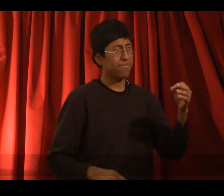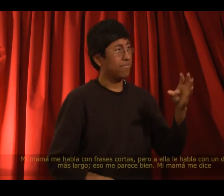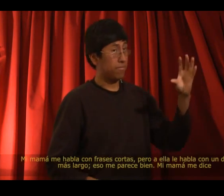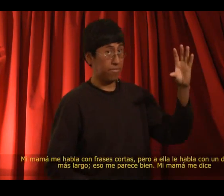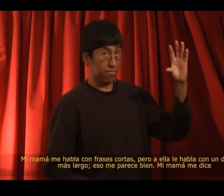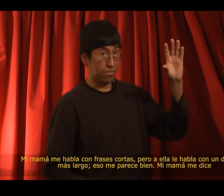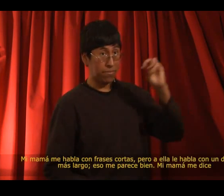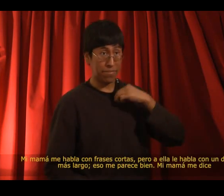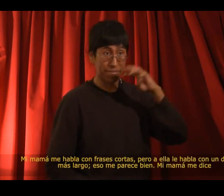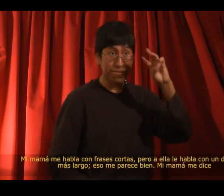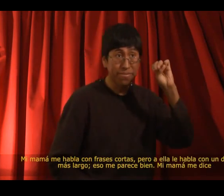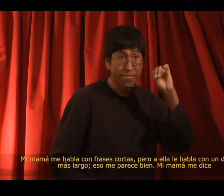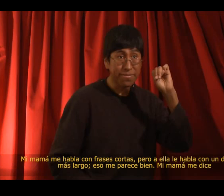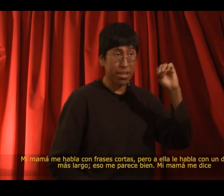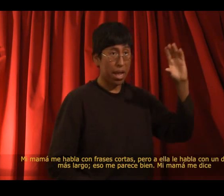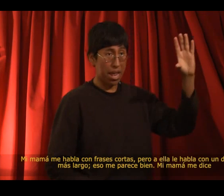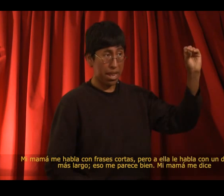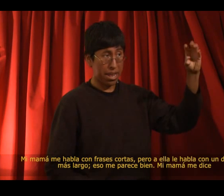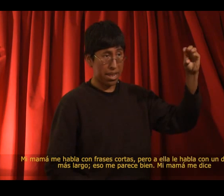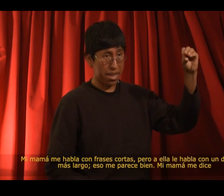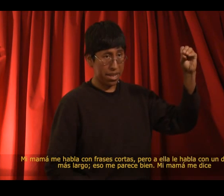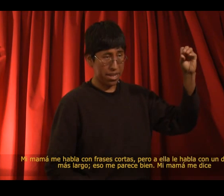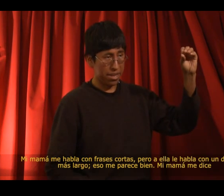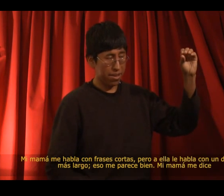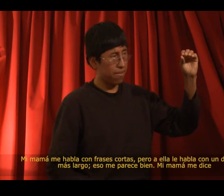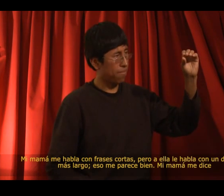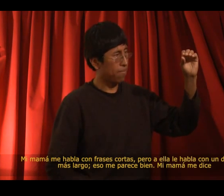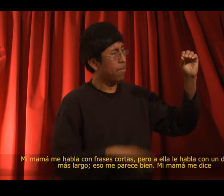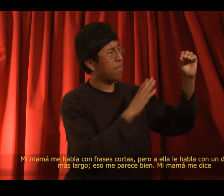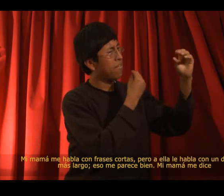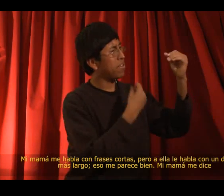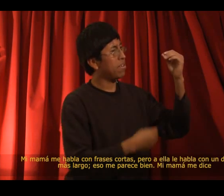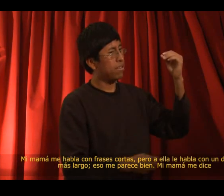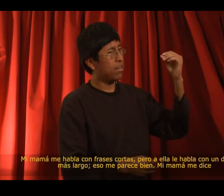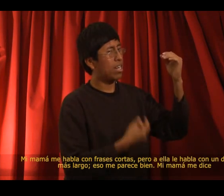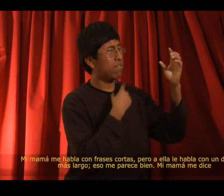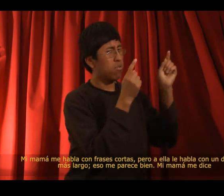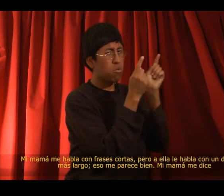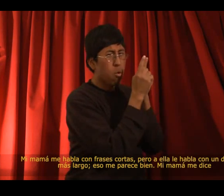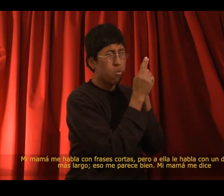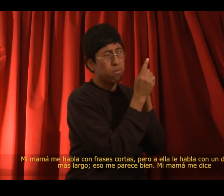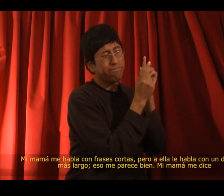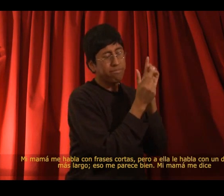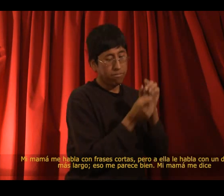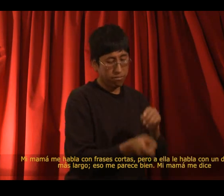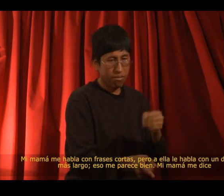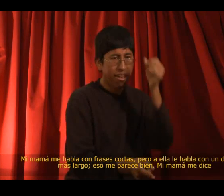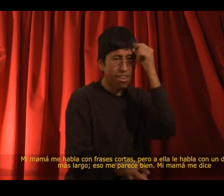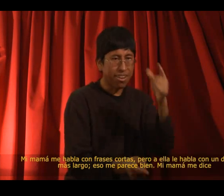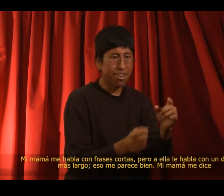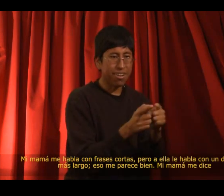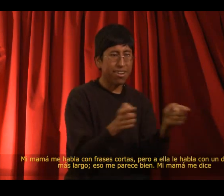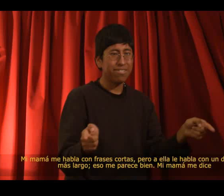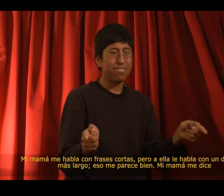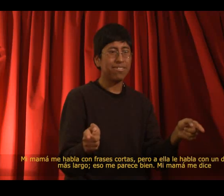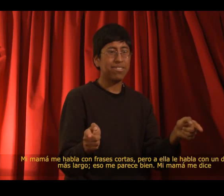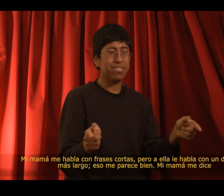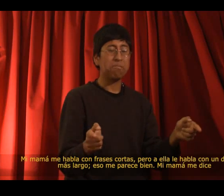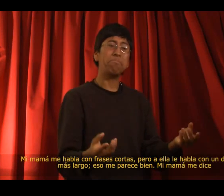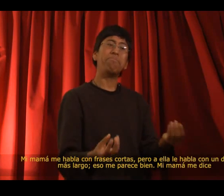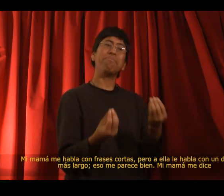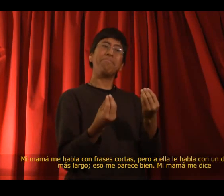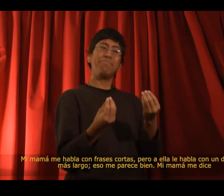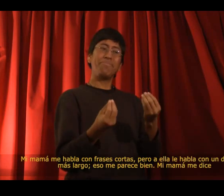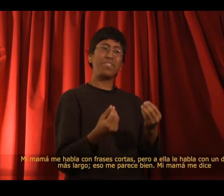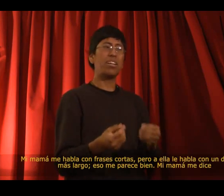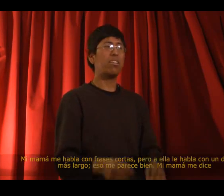My mother talks to me with short phrases but she talks much more with my daughter. I like that they talk.